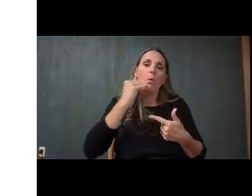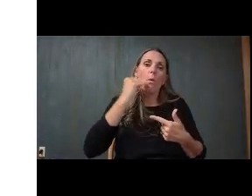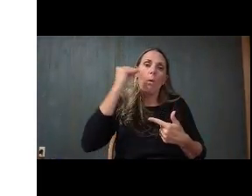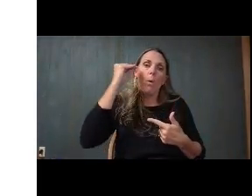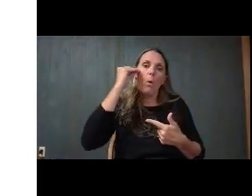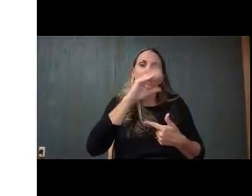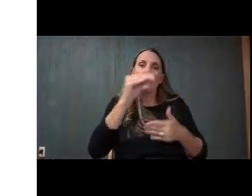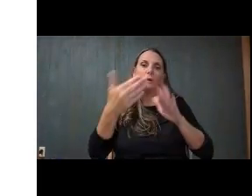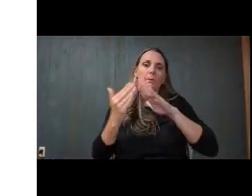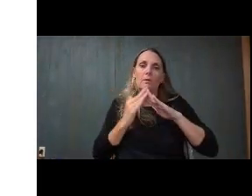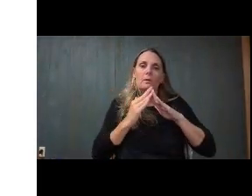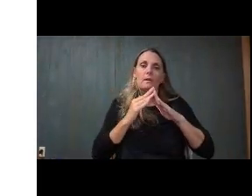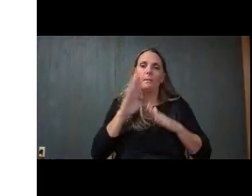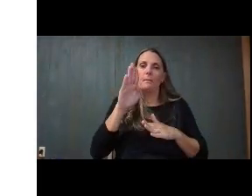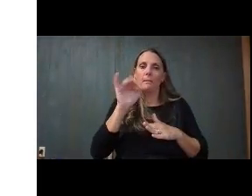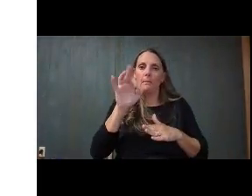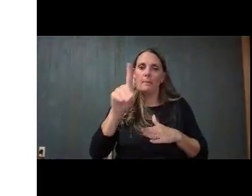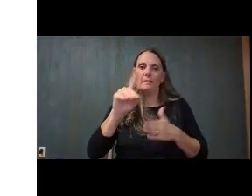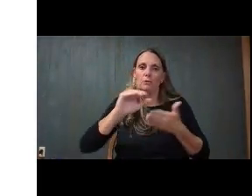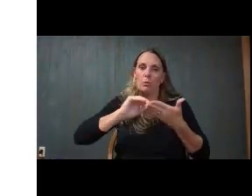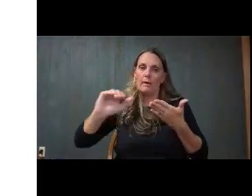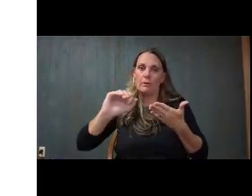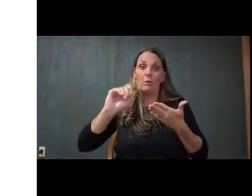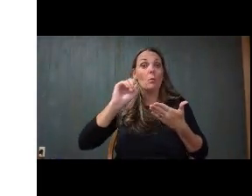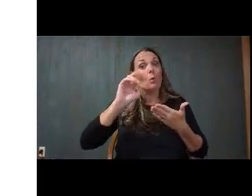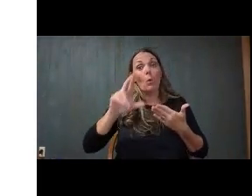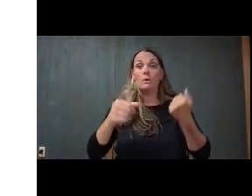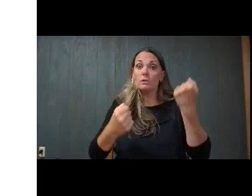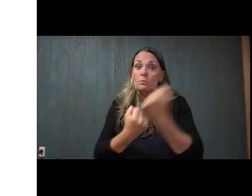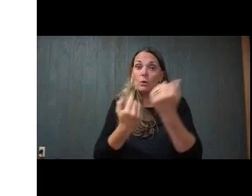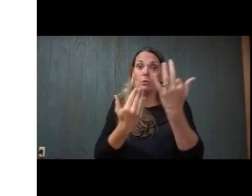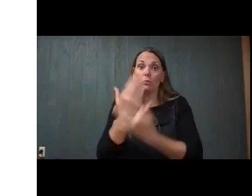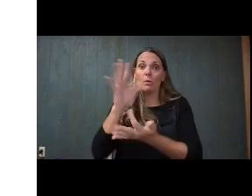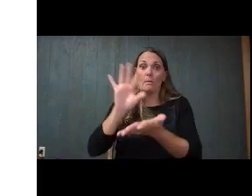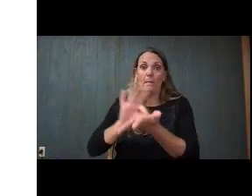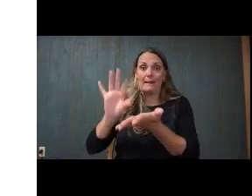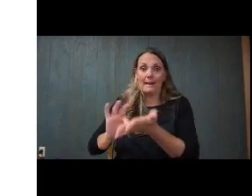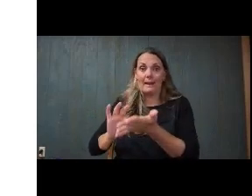based waiver or support through Medicaid rehabilitation option